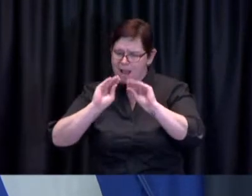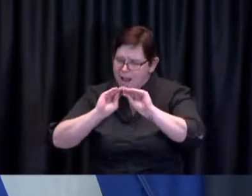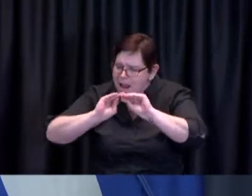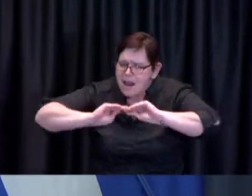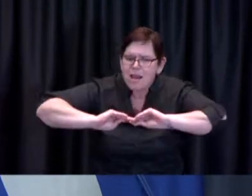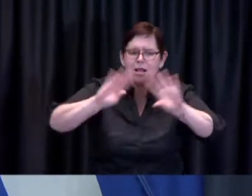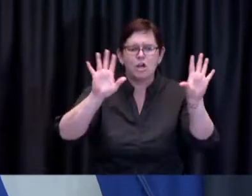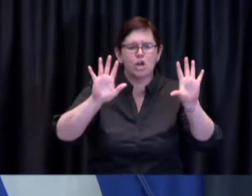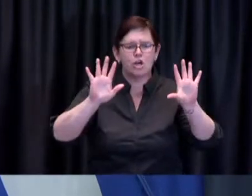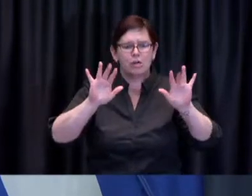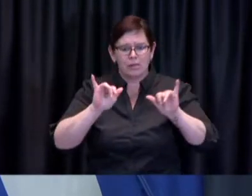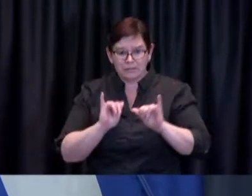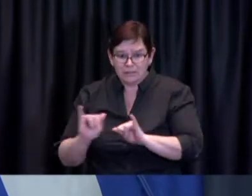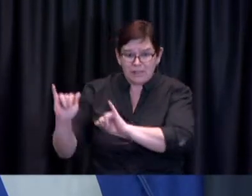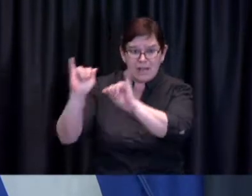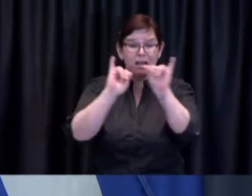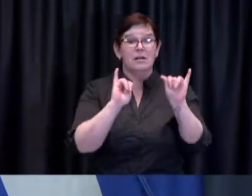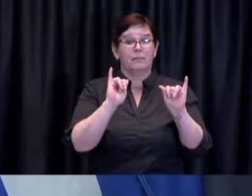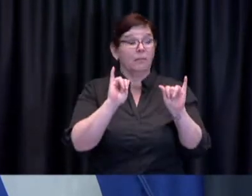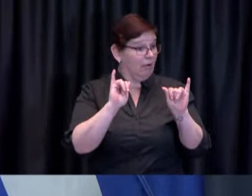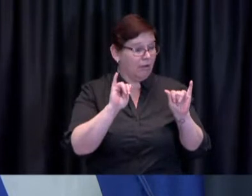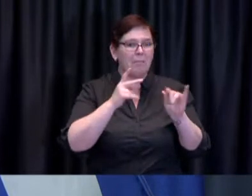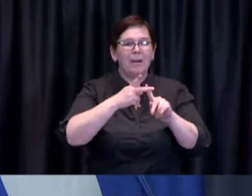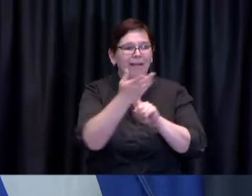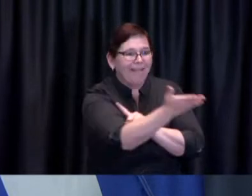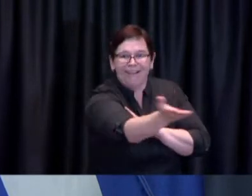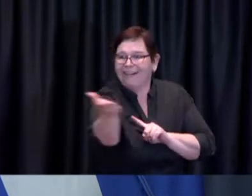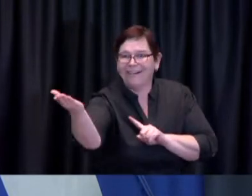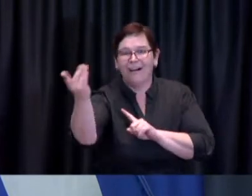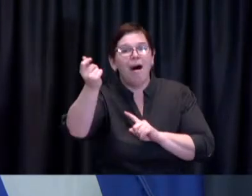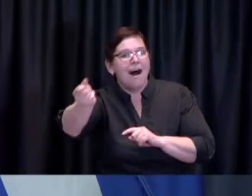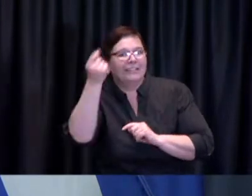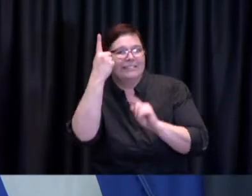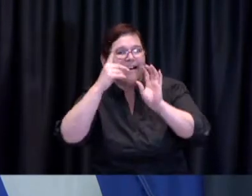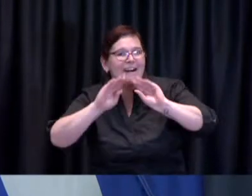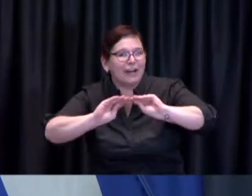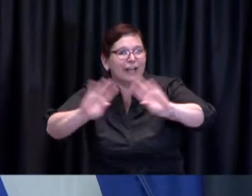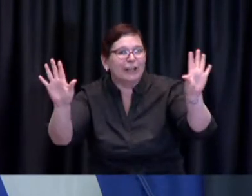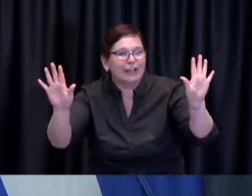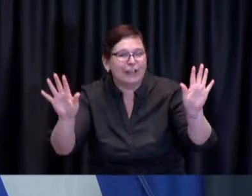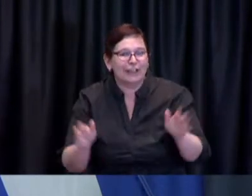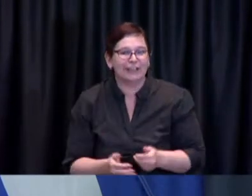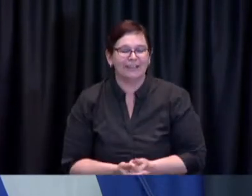know the large swath of the province's population that lives works and plays in this greater Toronto